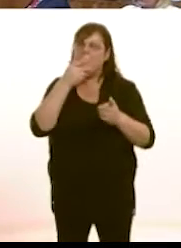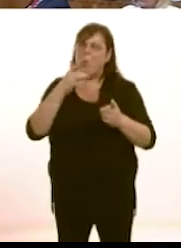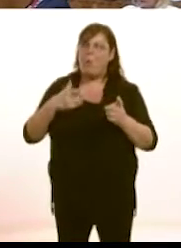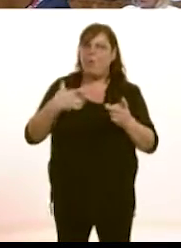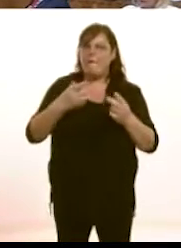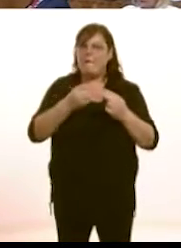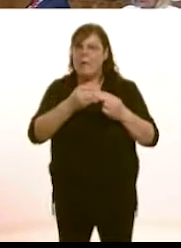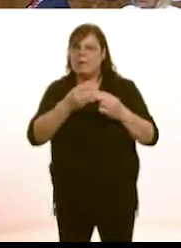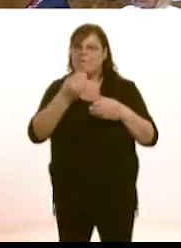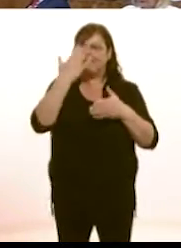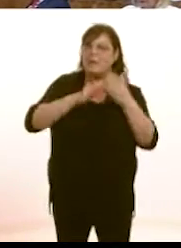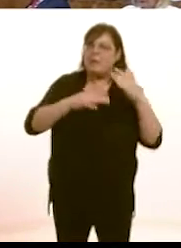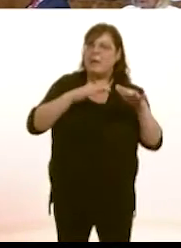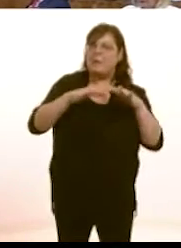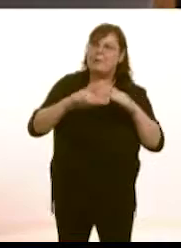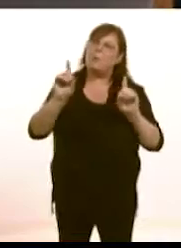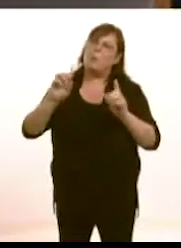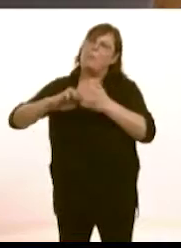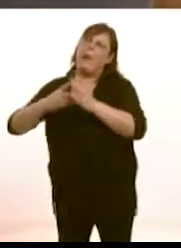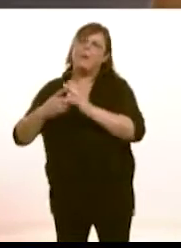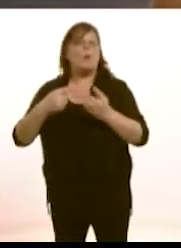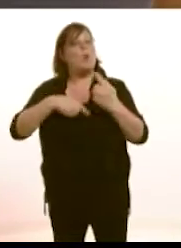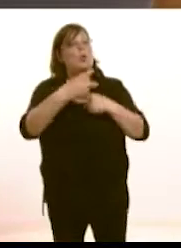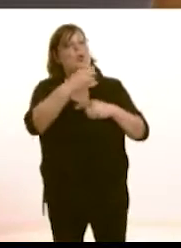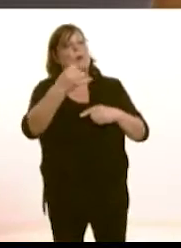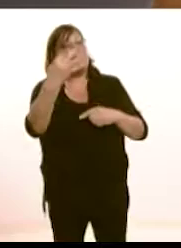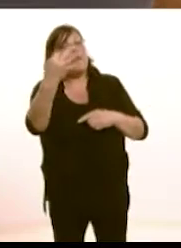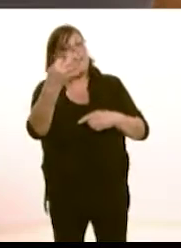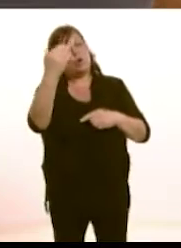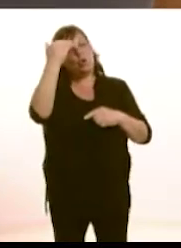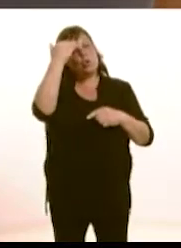delivery plan for Wales and the 2008 Wales neuroscience review recognise the important